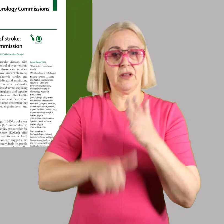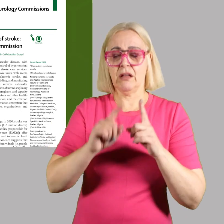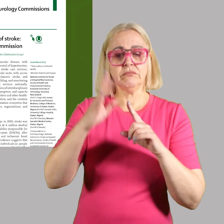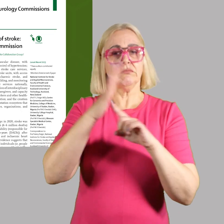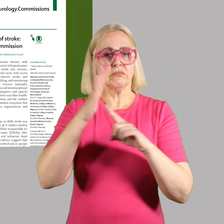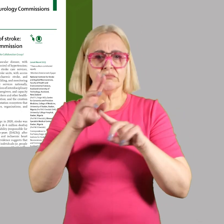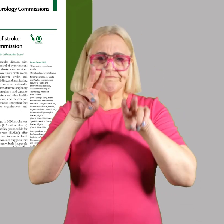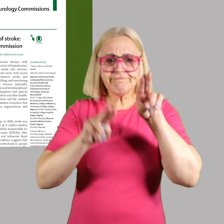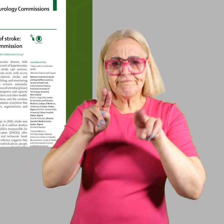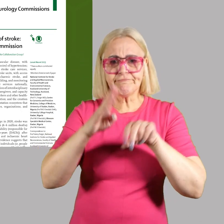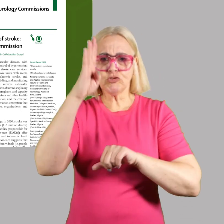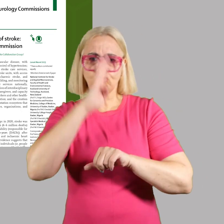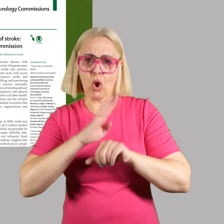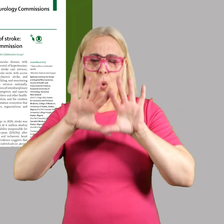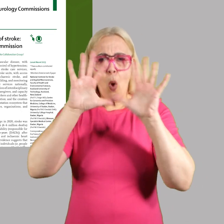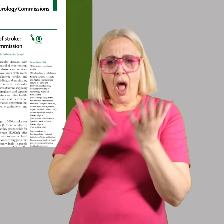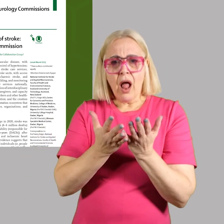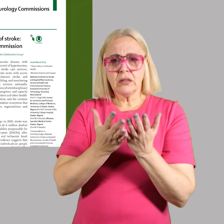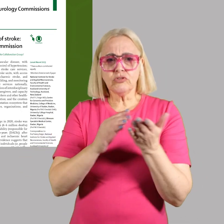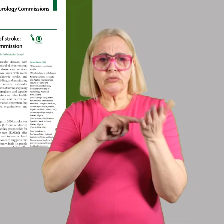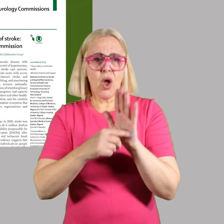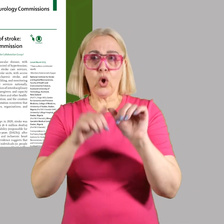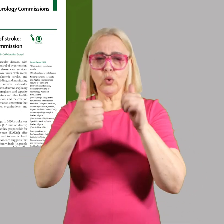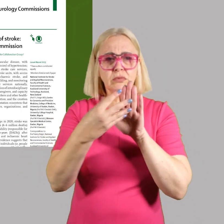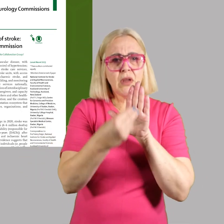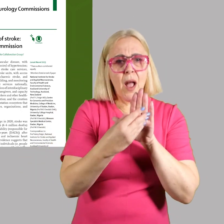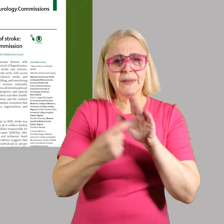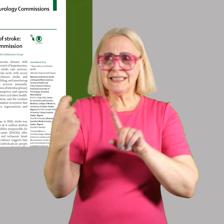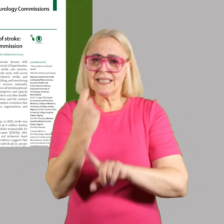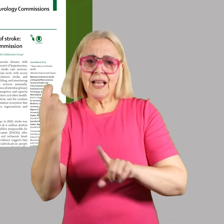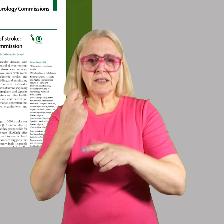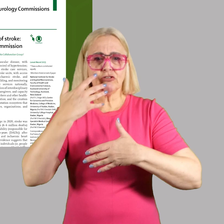starting from the fundamental evaluation of the global situation of stroke care,